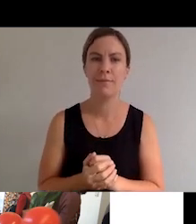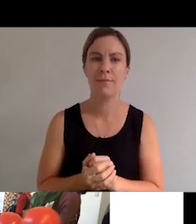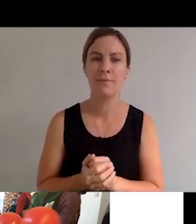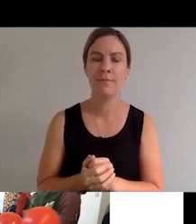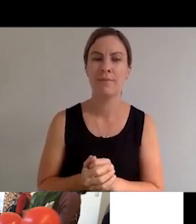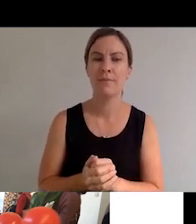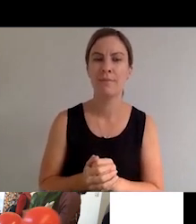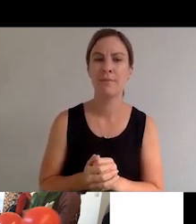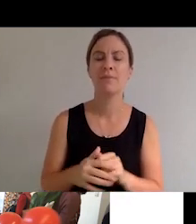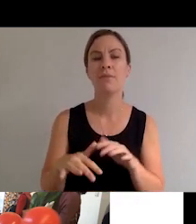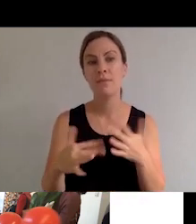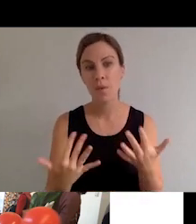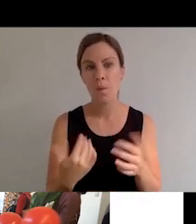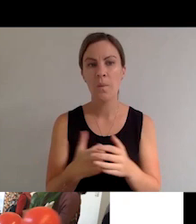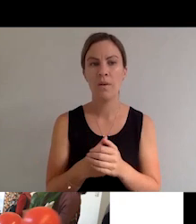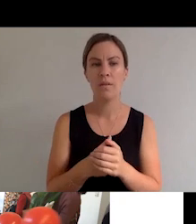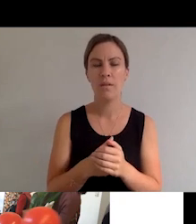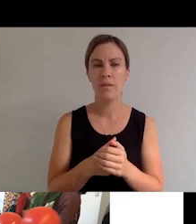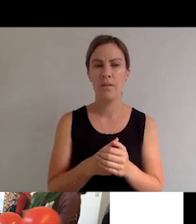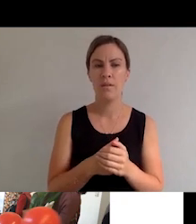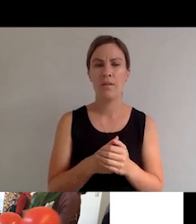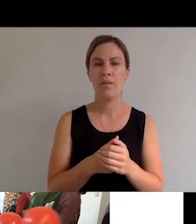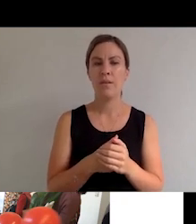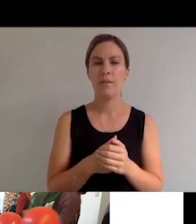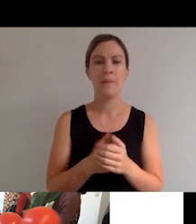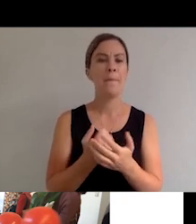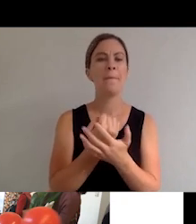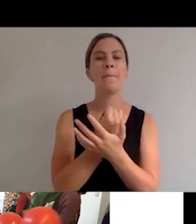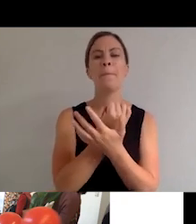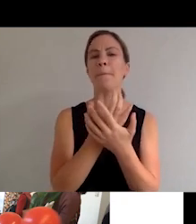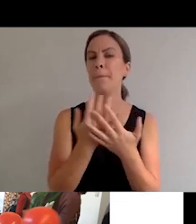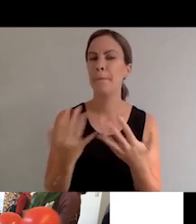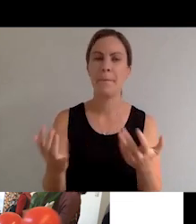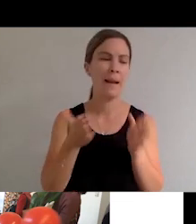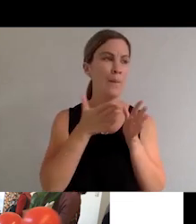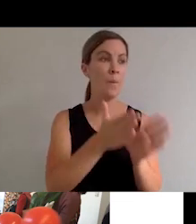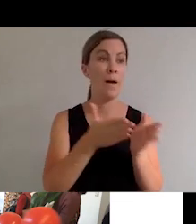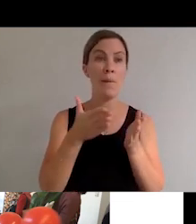Yeah. Basically, what I would just say again is there's a million different online cam Parson sites --